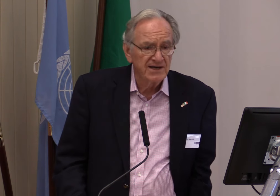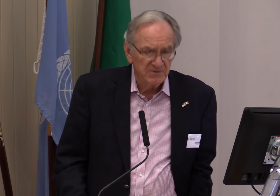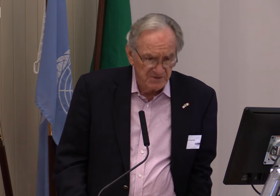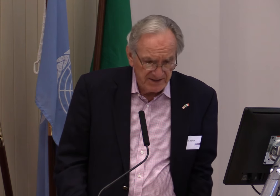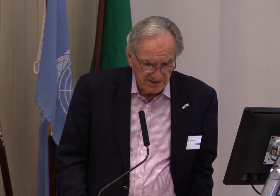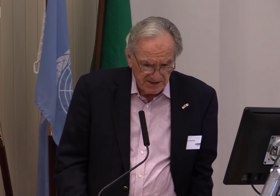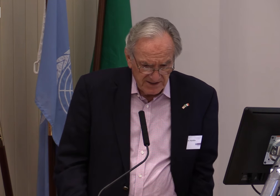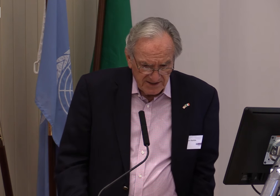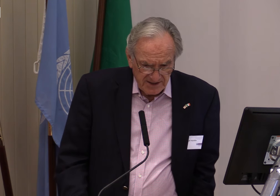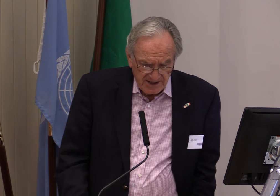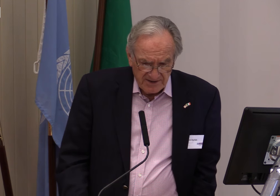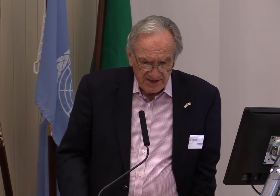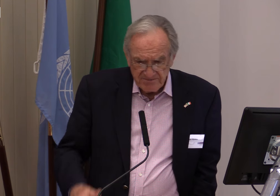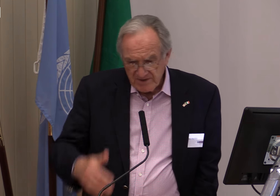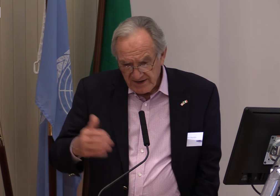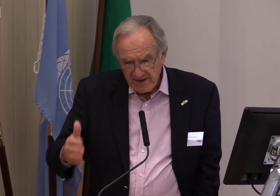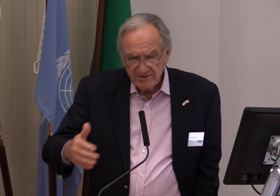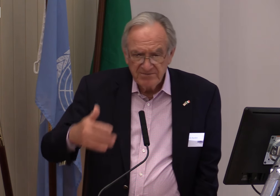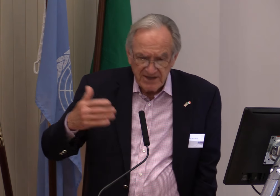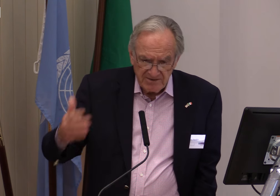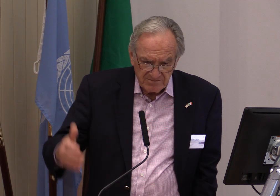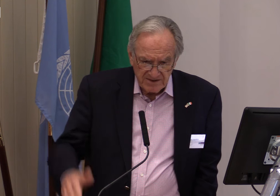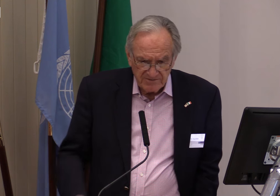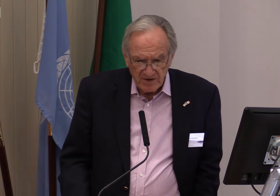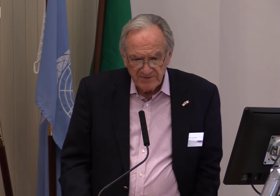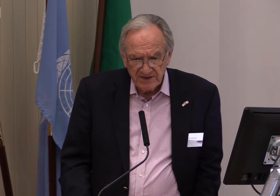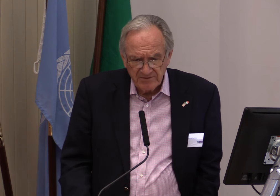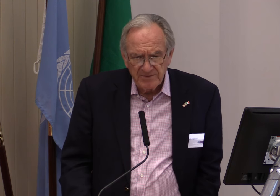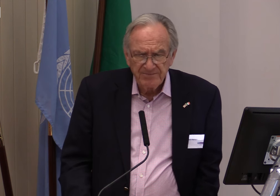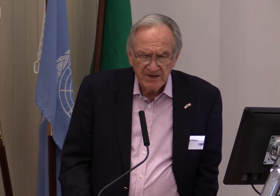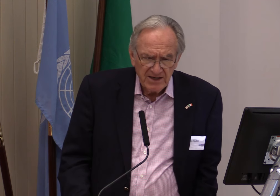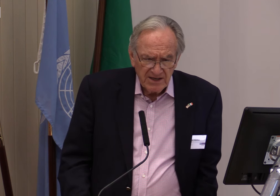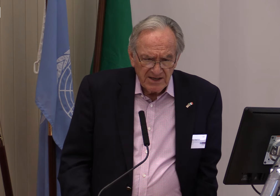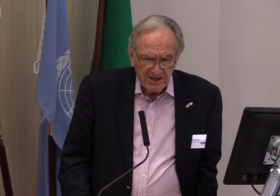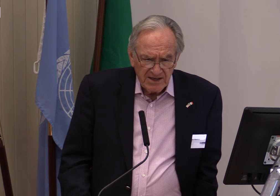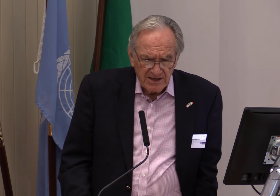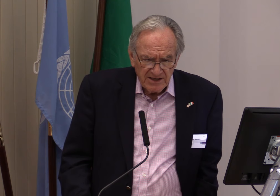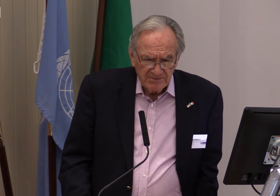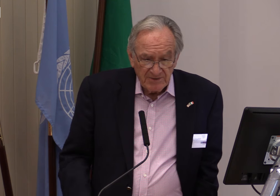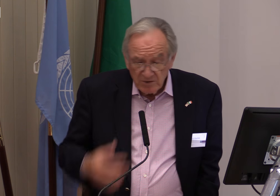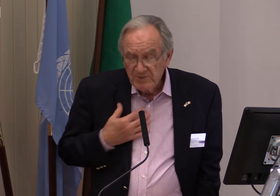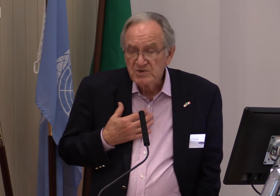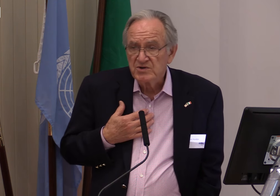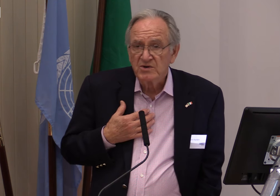Act was passed, then I got out, and became involved in government, but my own personal